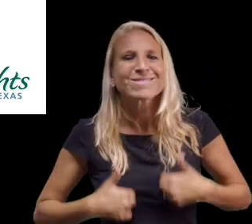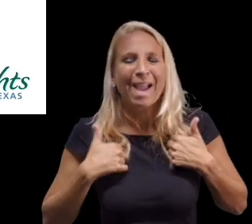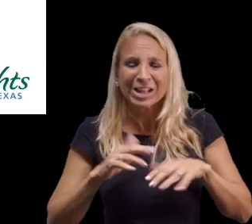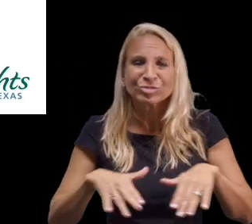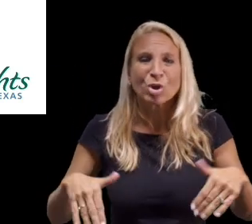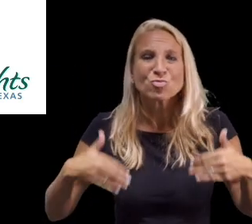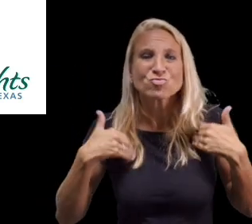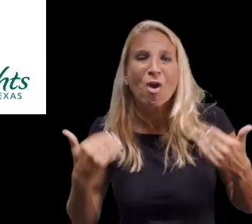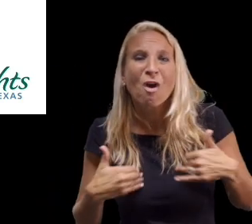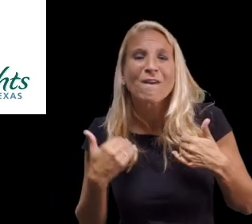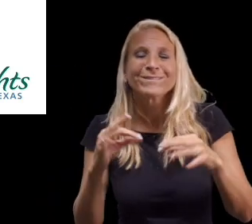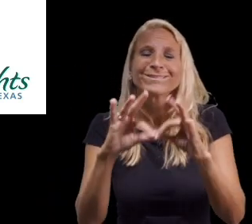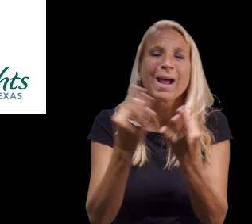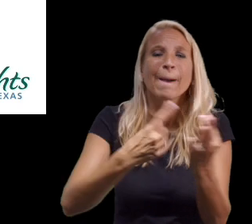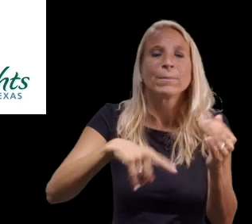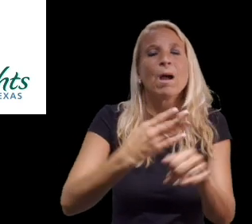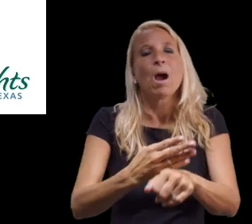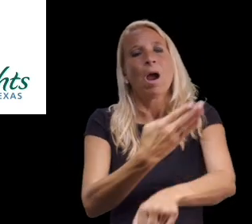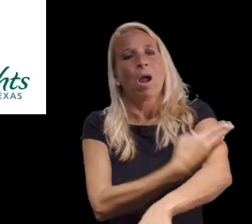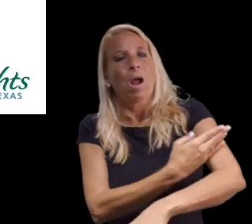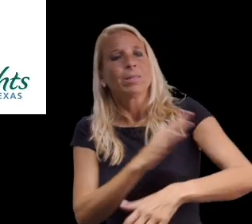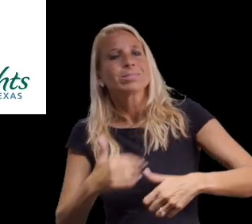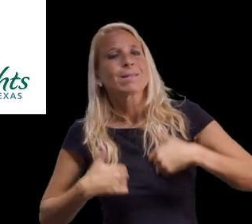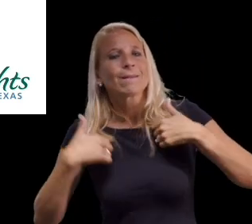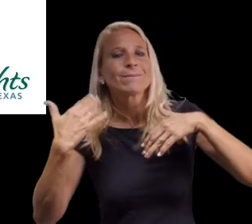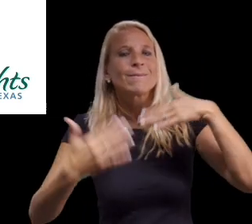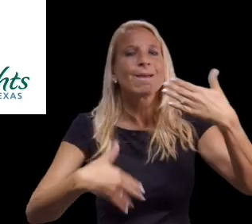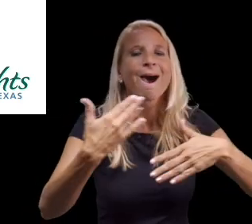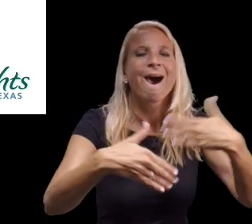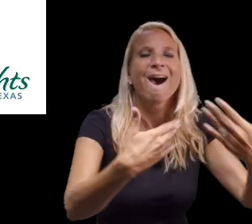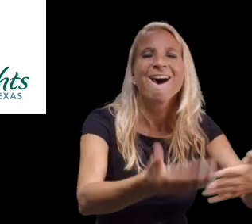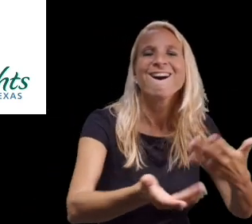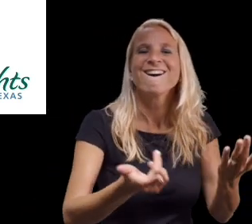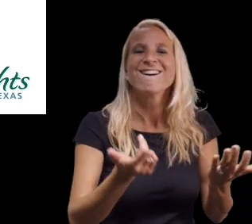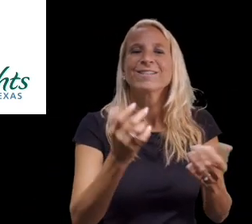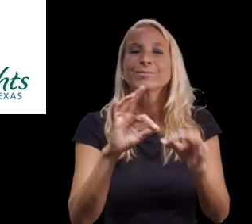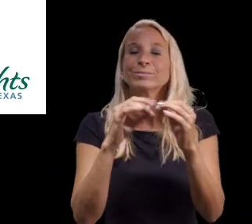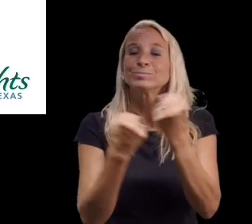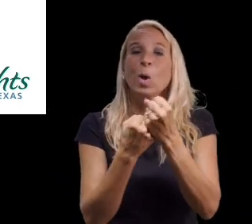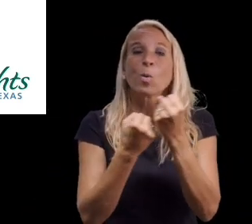youth, and families served. You and your child are supported by a team,